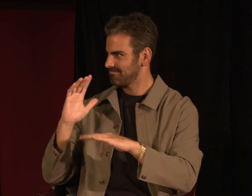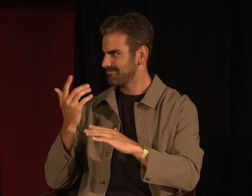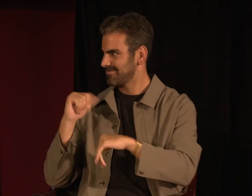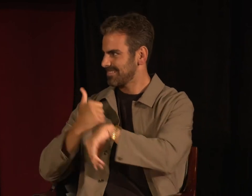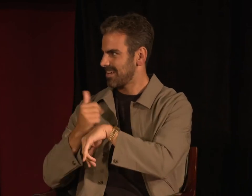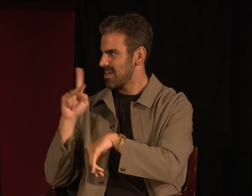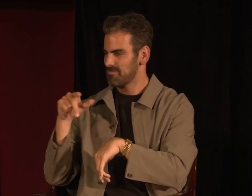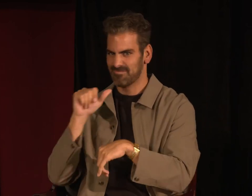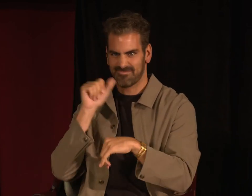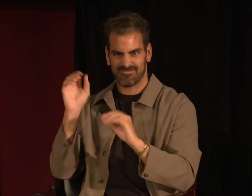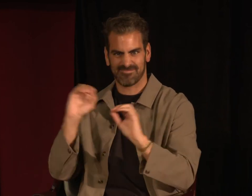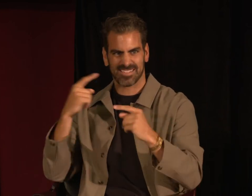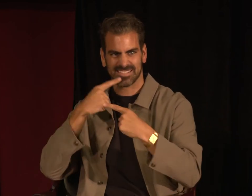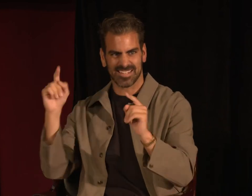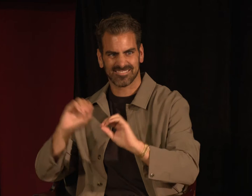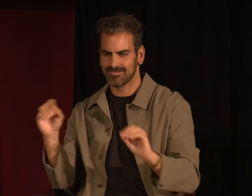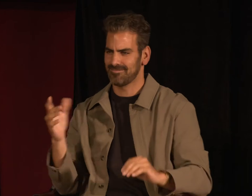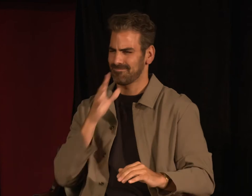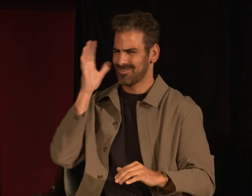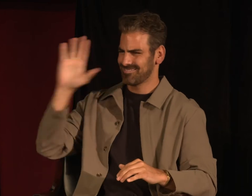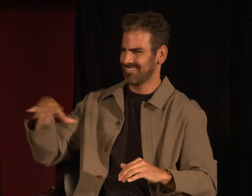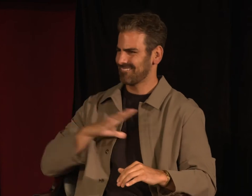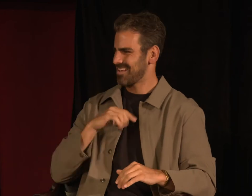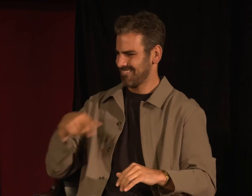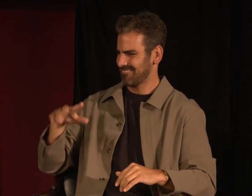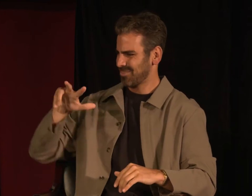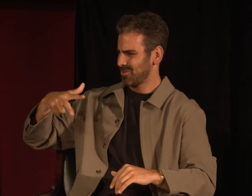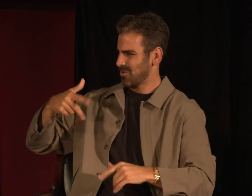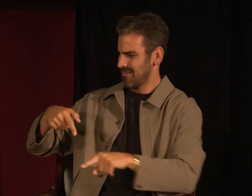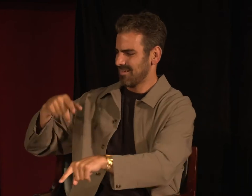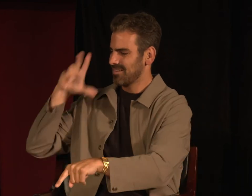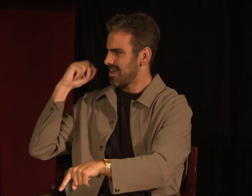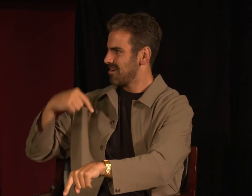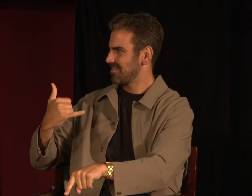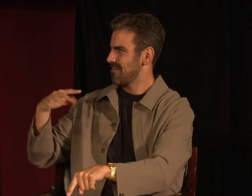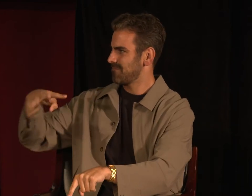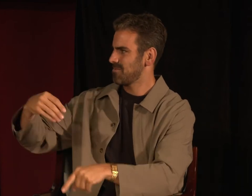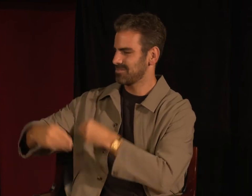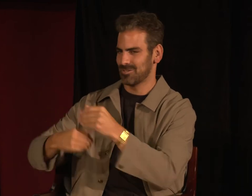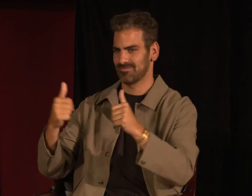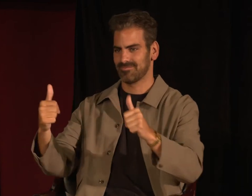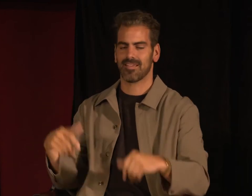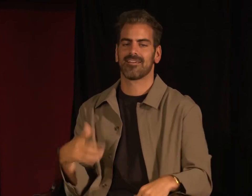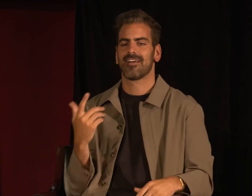And the doctor said, wait, why are you excited that your baby is Deaf? And they said, well, we're Deaf. This isn't a bad thing. This is fantastic. Right? Nyle now is the fourth